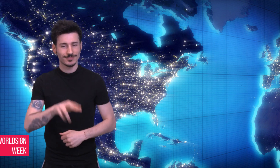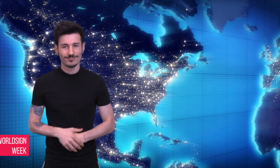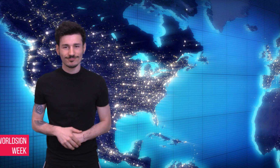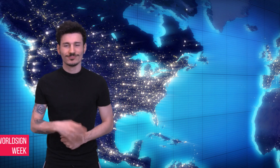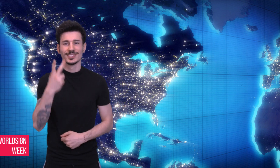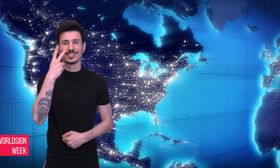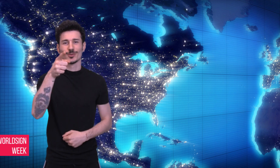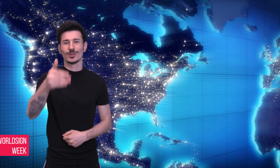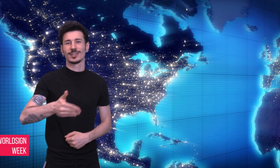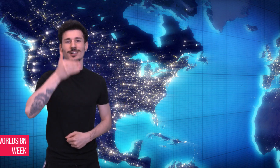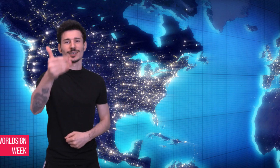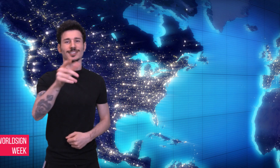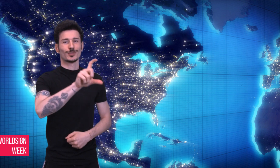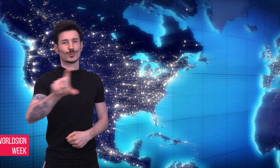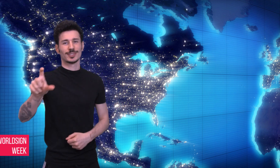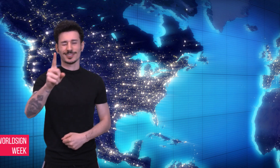See you next week.